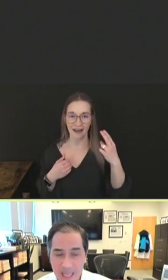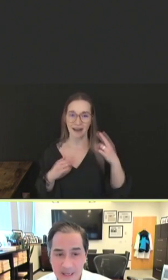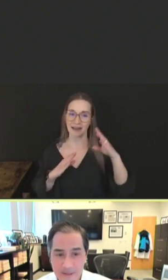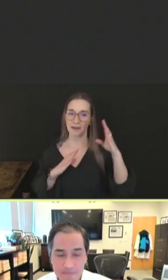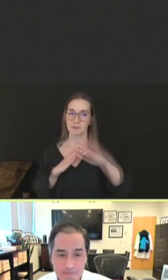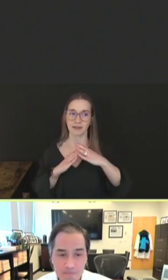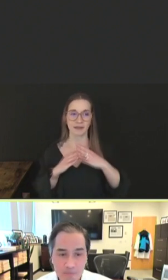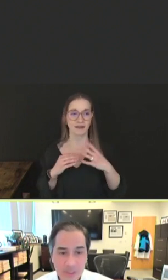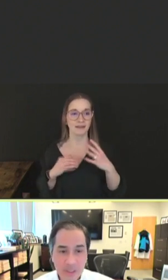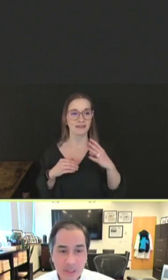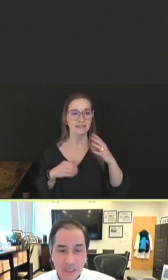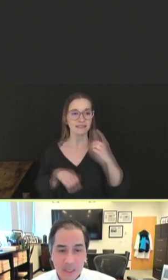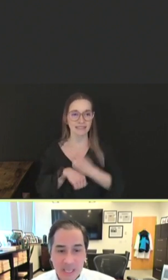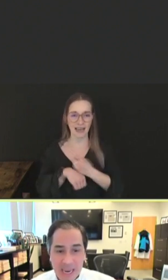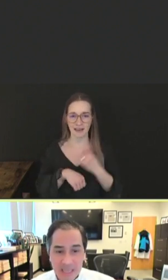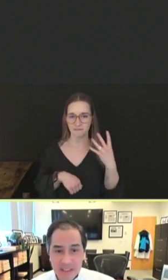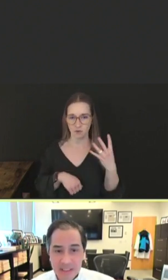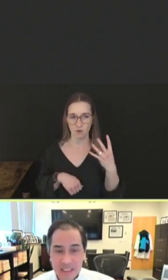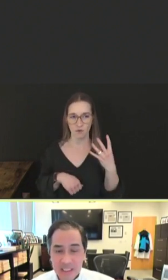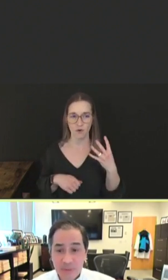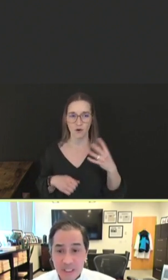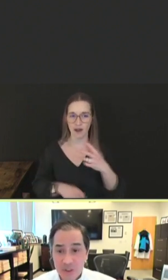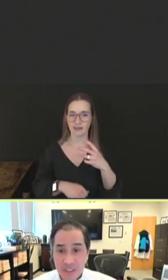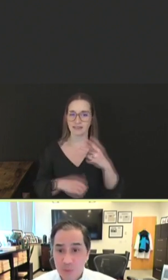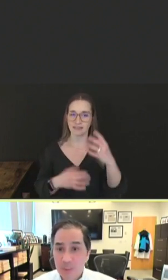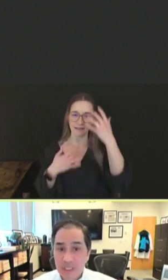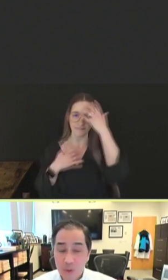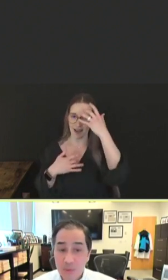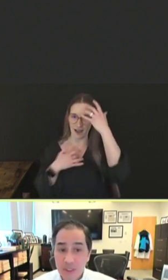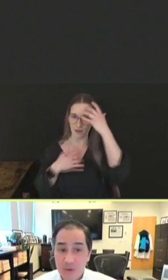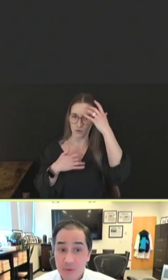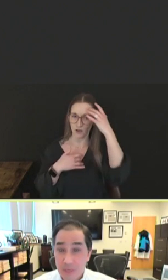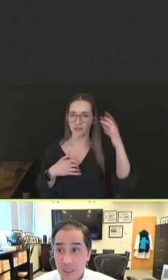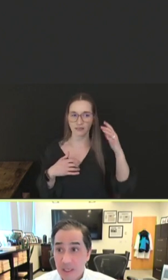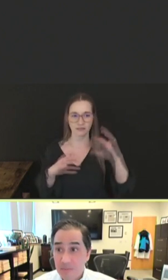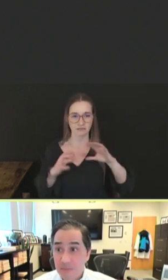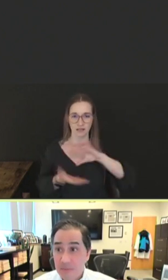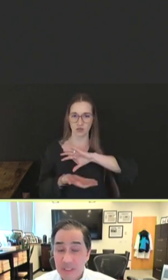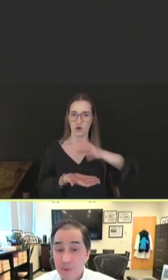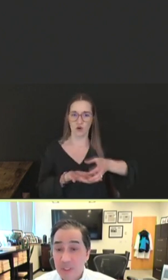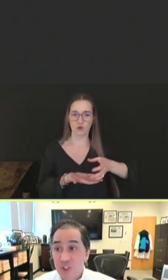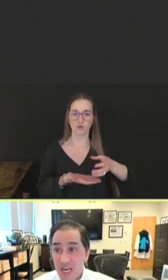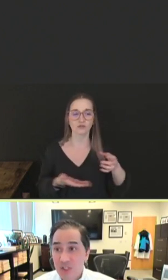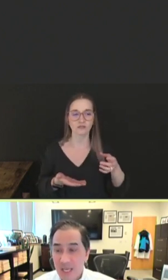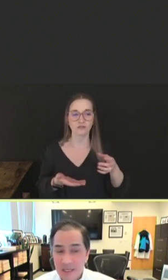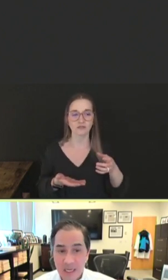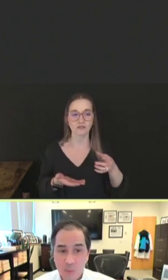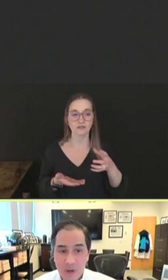macaques, and the CD8 depletion didn't really do much -- it didn't really change that in any way.